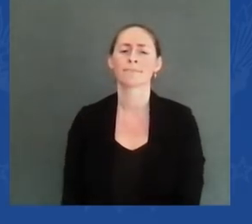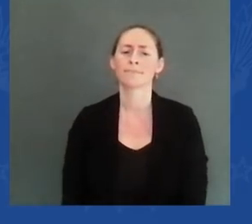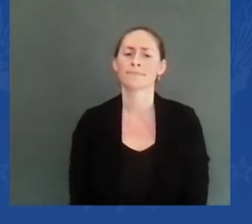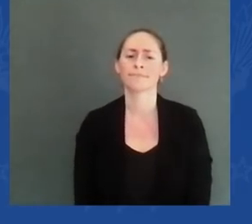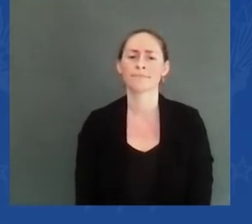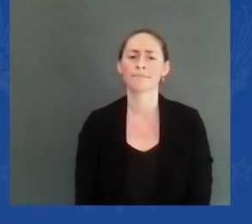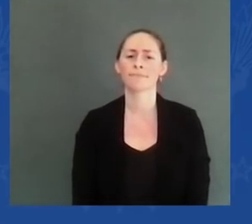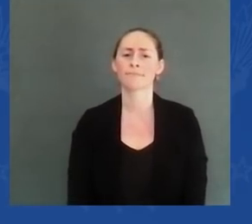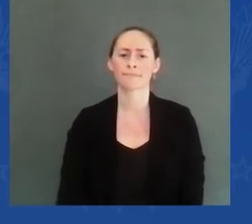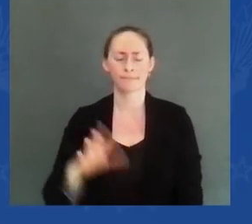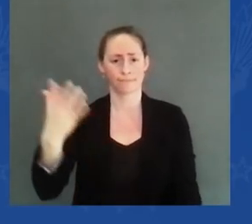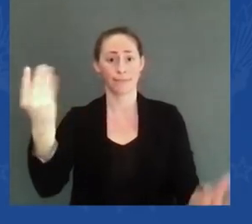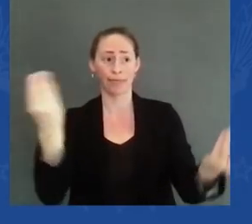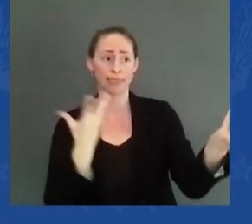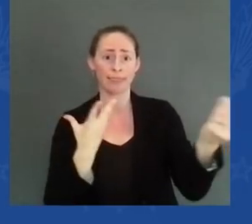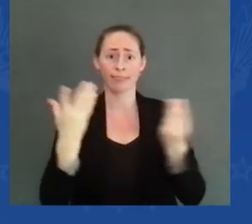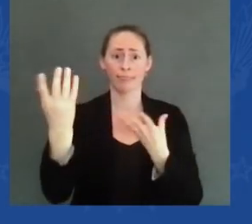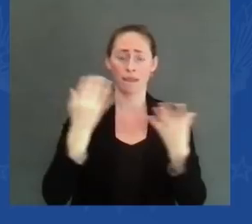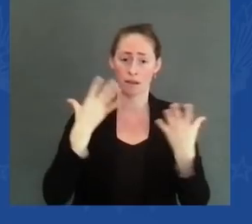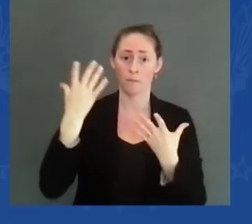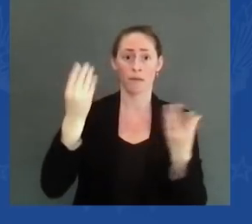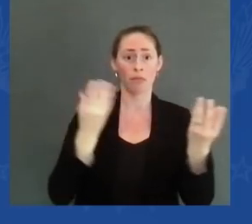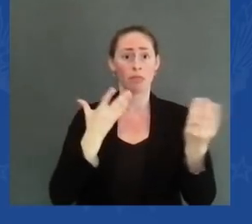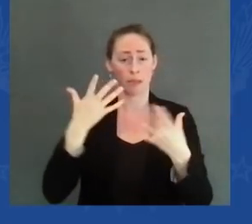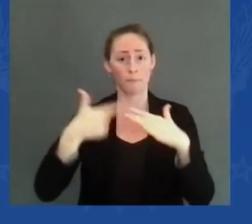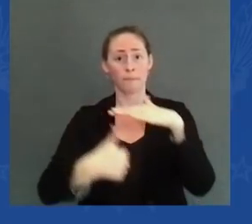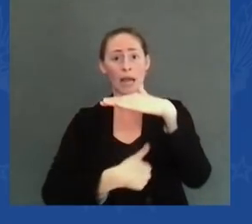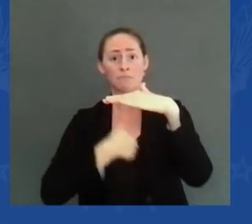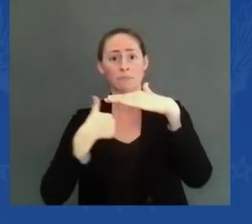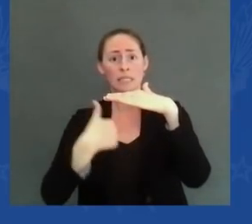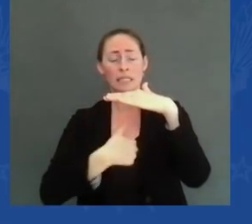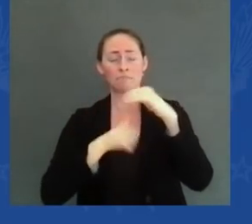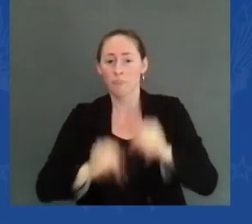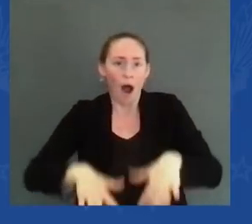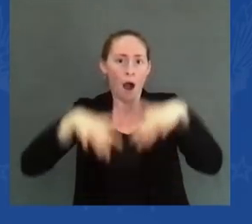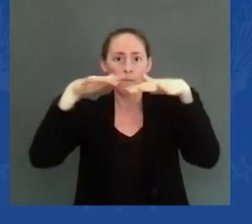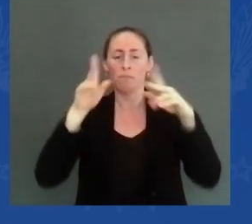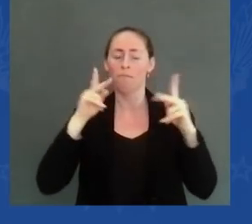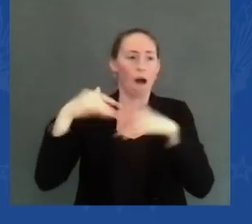just go along this Valley, talk to the people. I'm sure the press has done that.